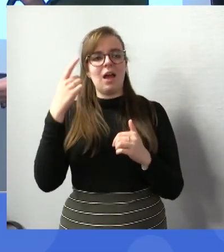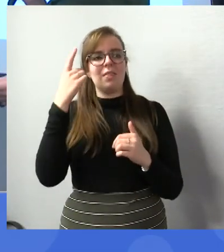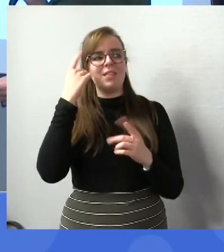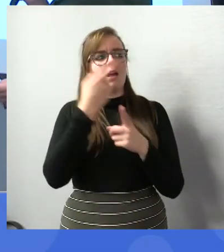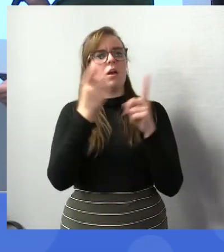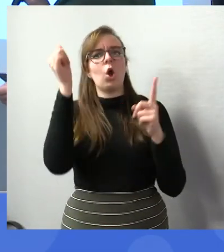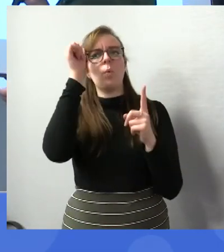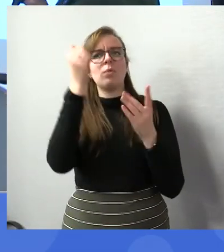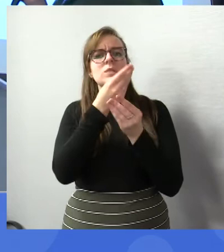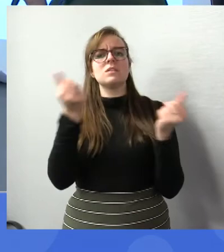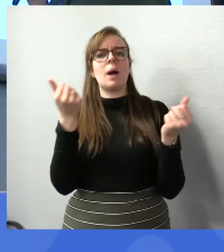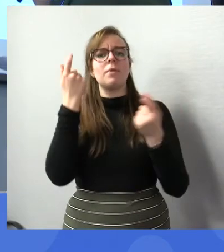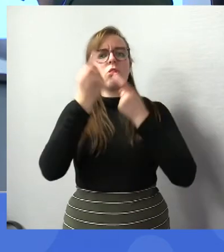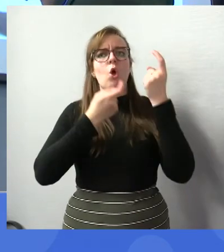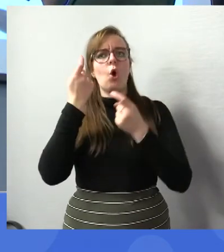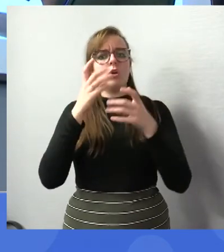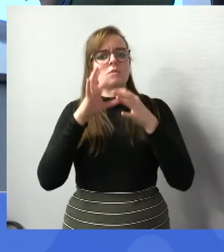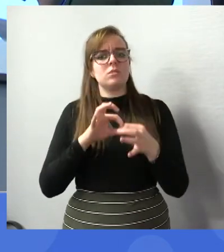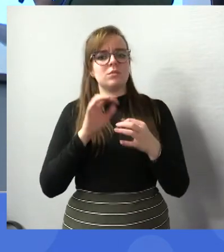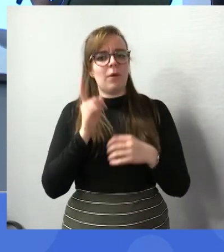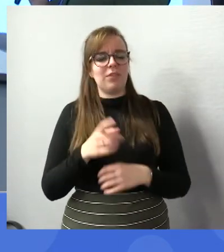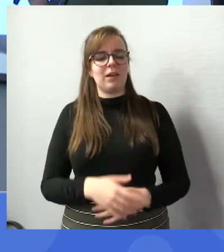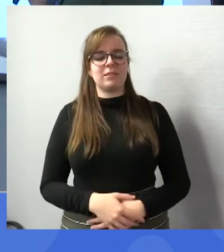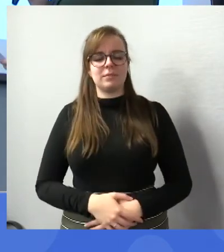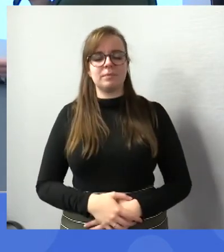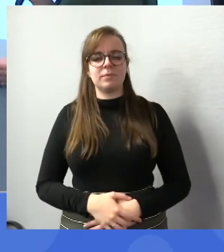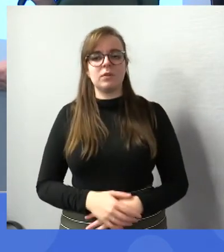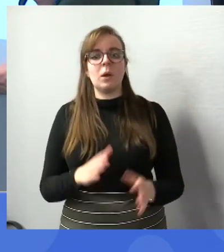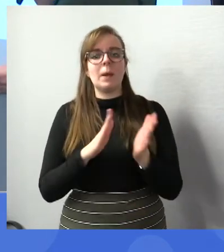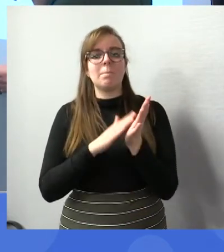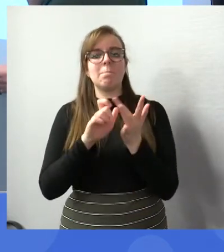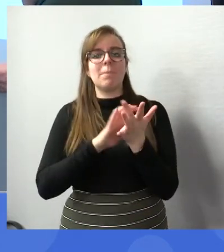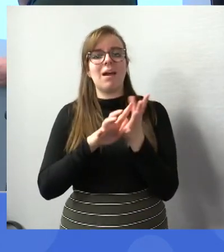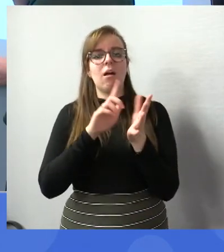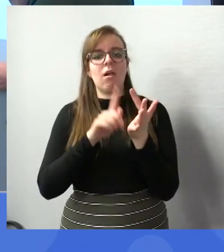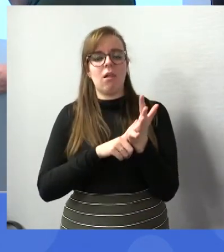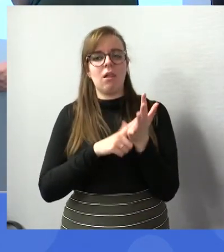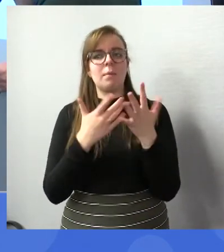around that so Michael one of our assembly members has suggested that the